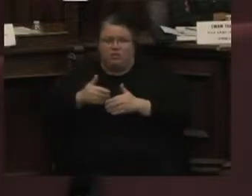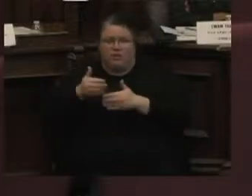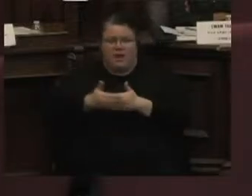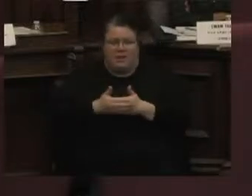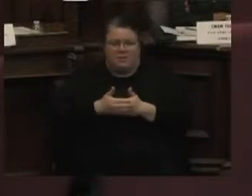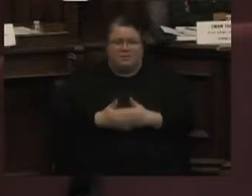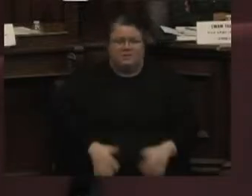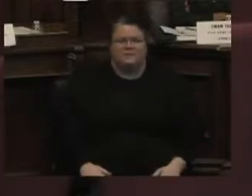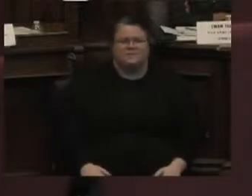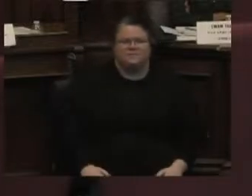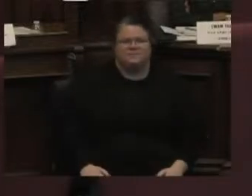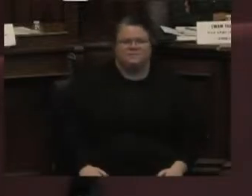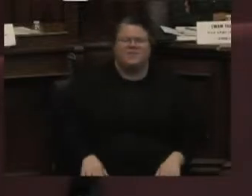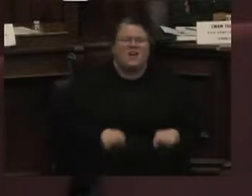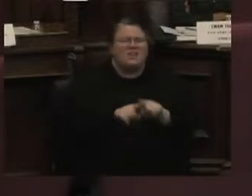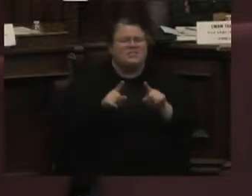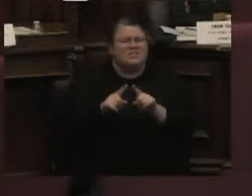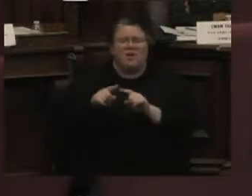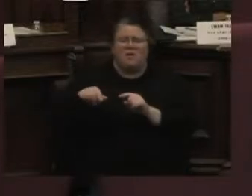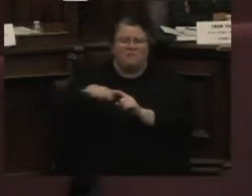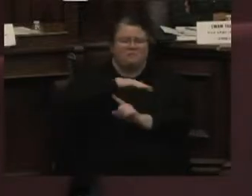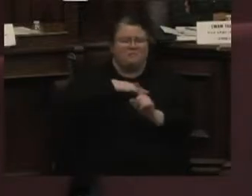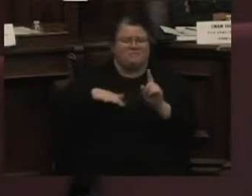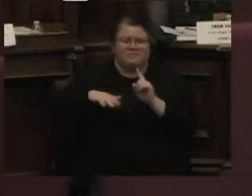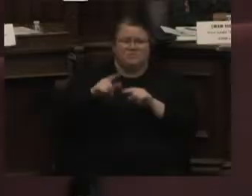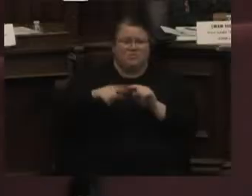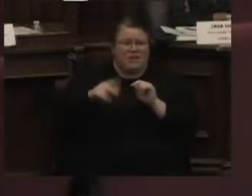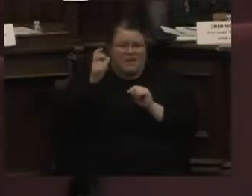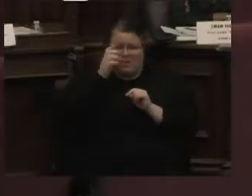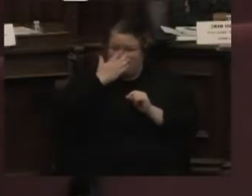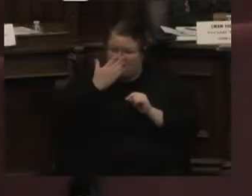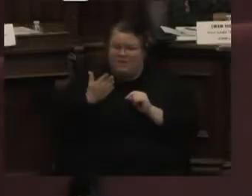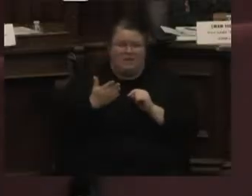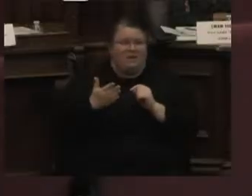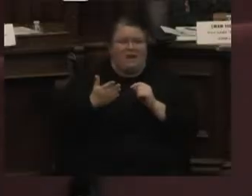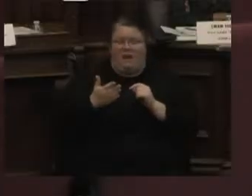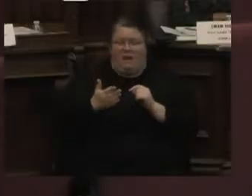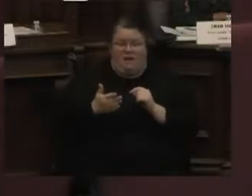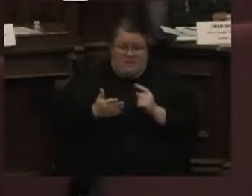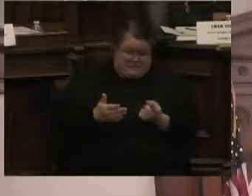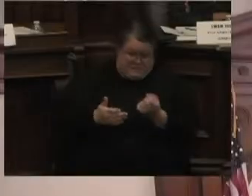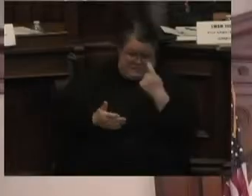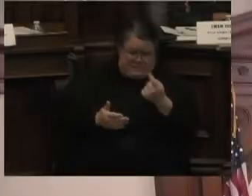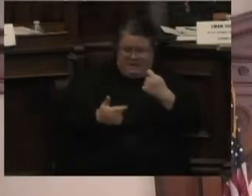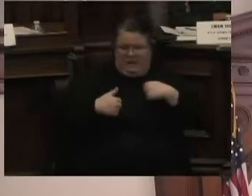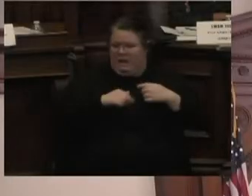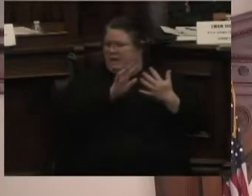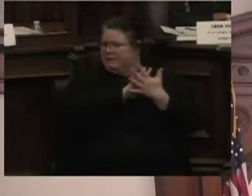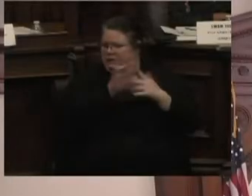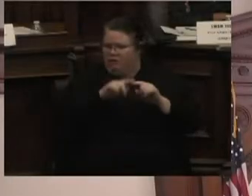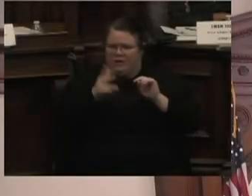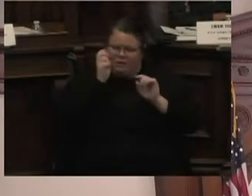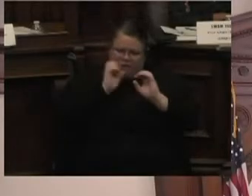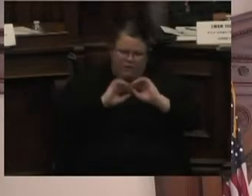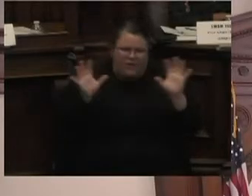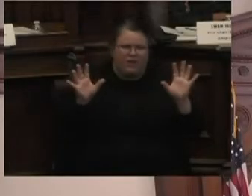question. So AJ, you're up next. So we will make sure that we. And it was hard to hear a